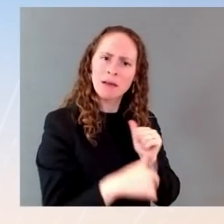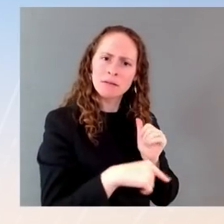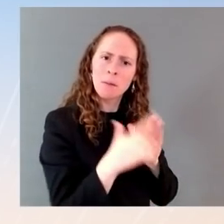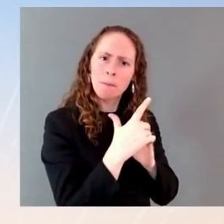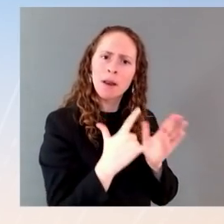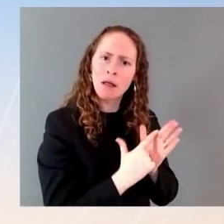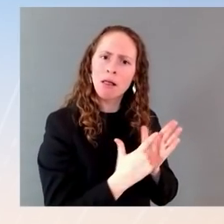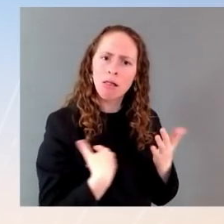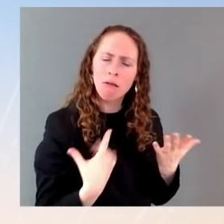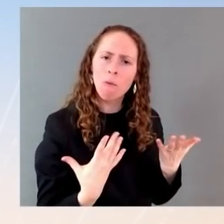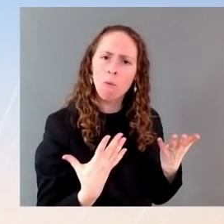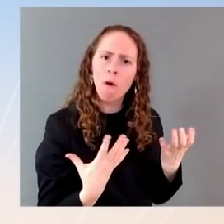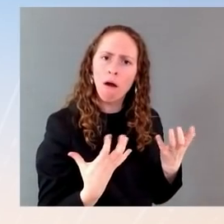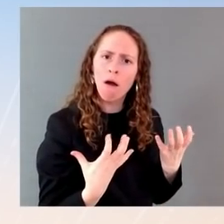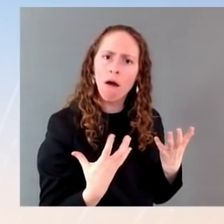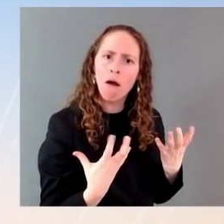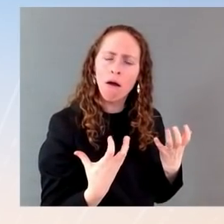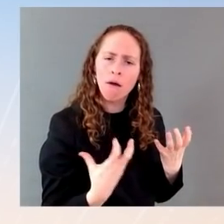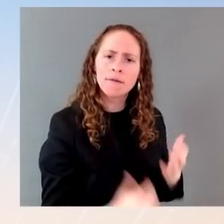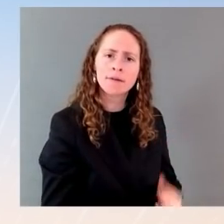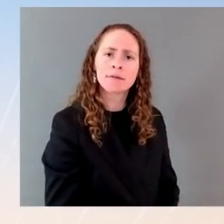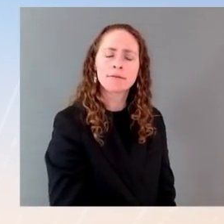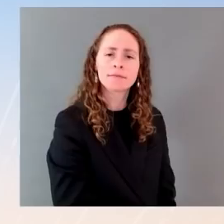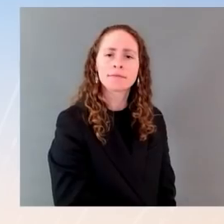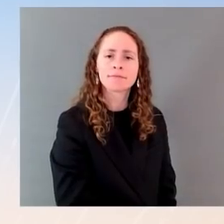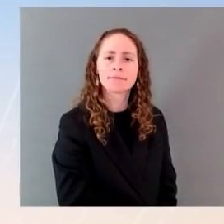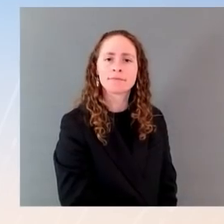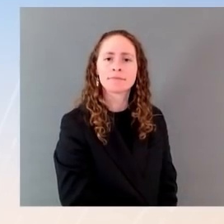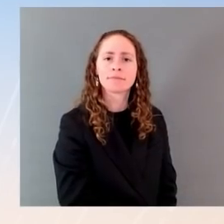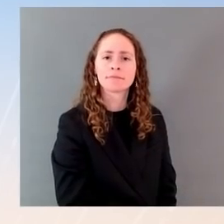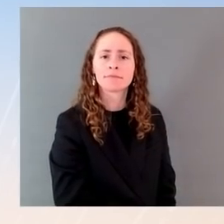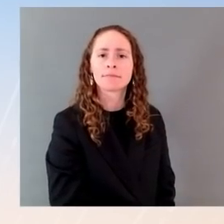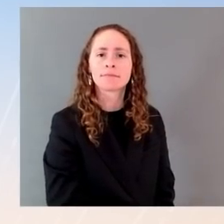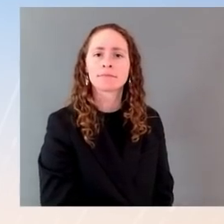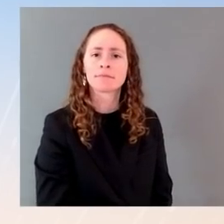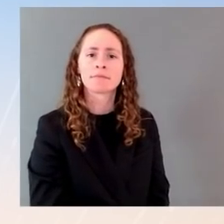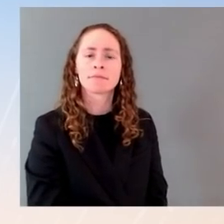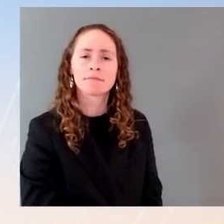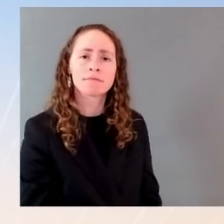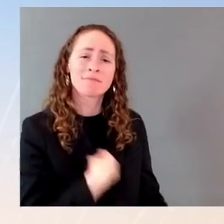for the American people across the country on childcare, on eldercare, on healthcare.